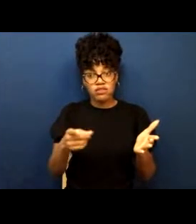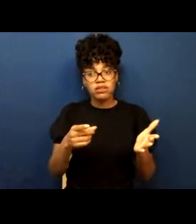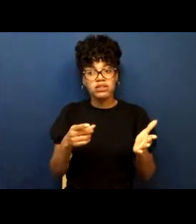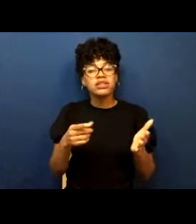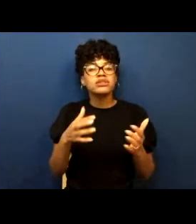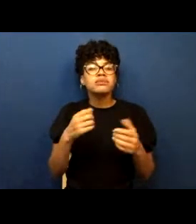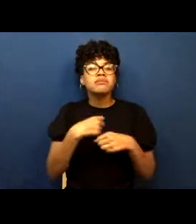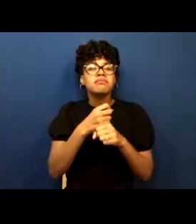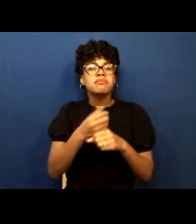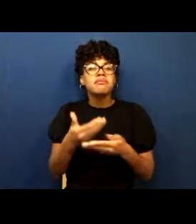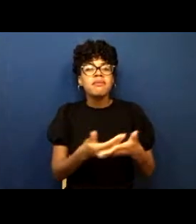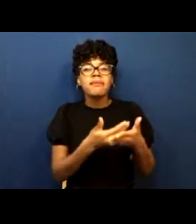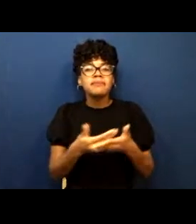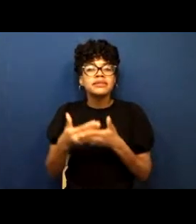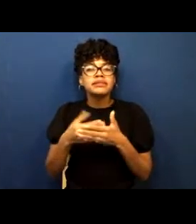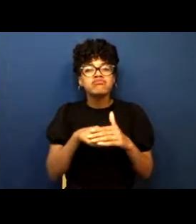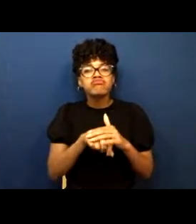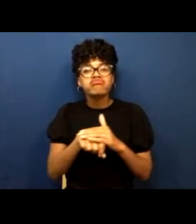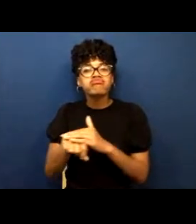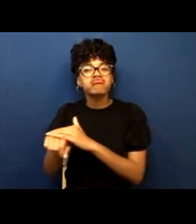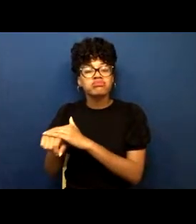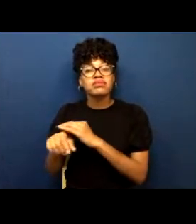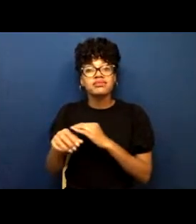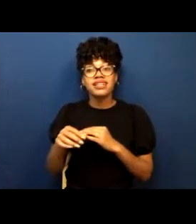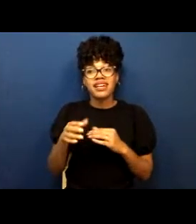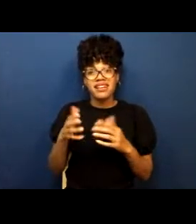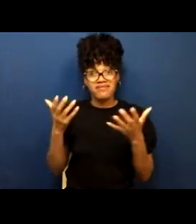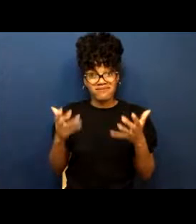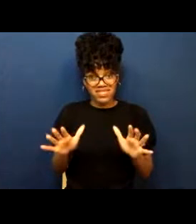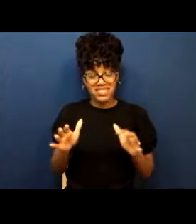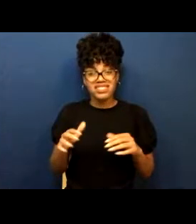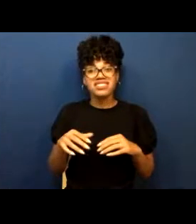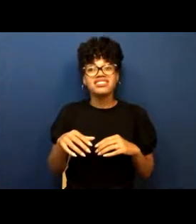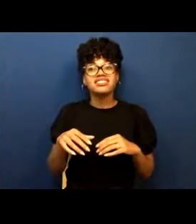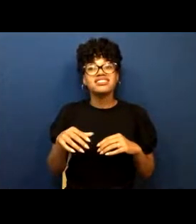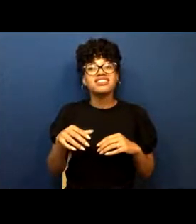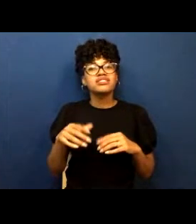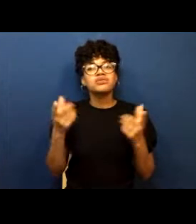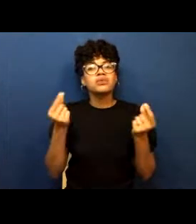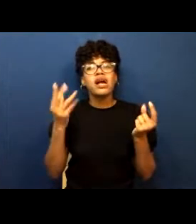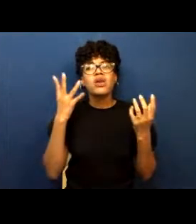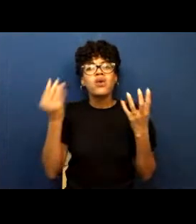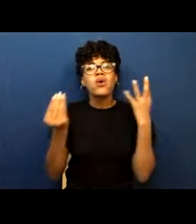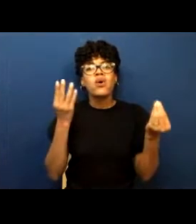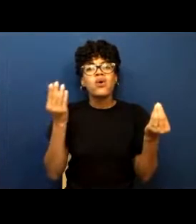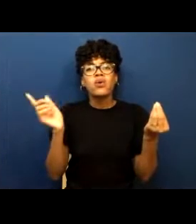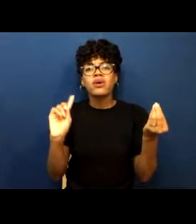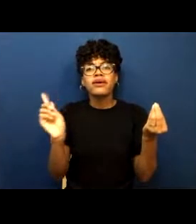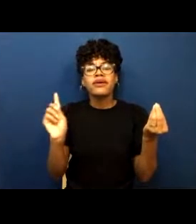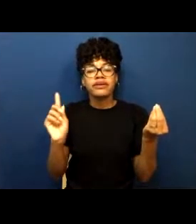But early on scientists wondered, "Where do they go when they're not breeding?" And so that's been a very tricky question for them